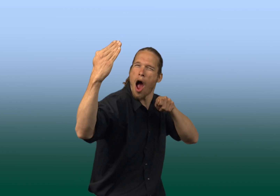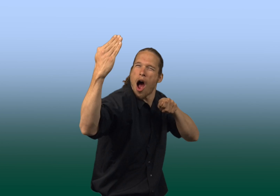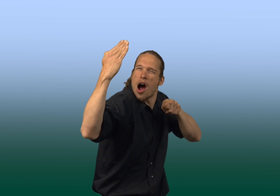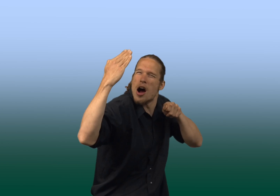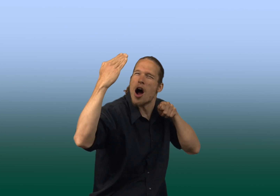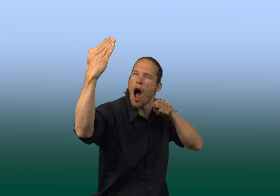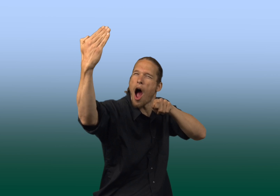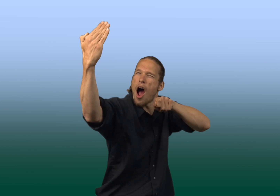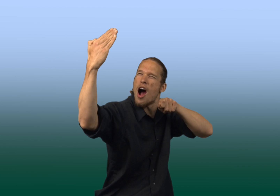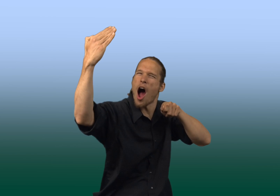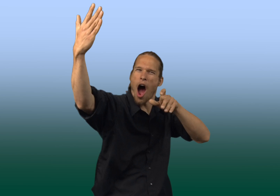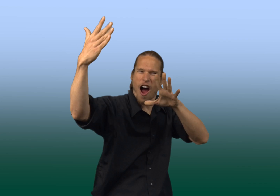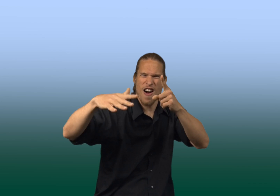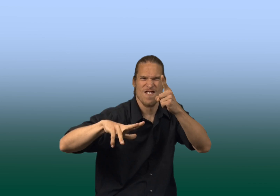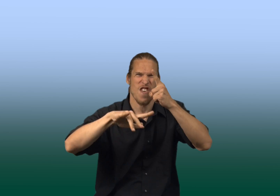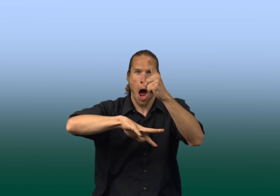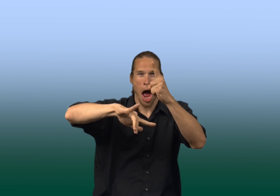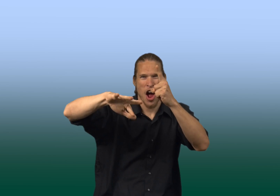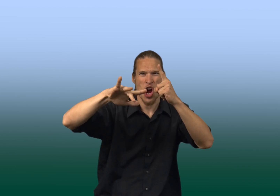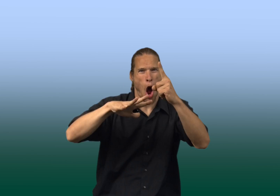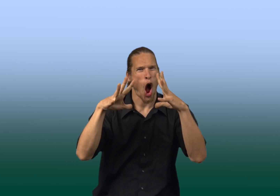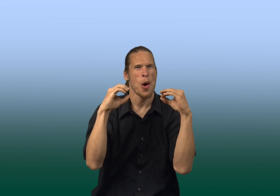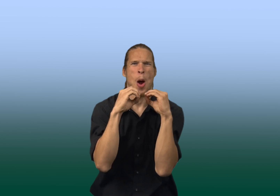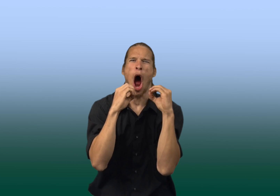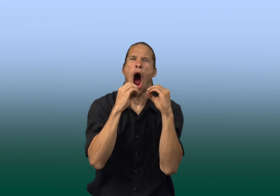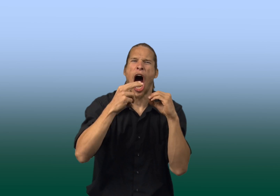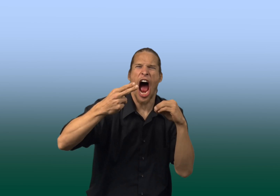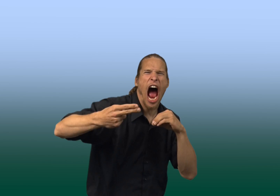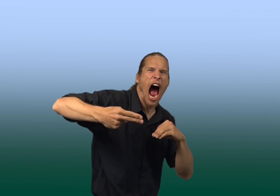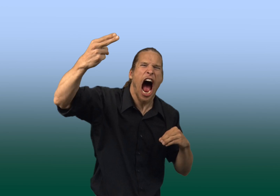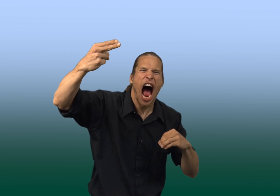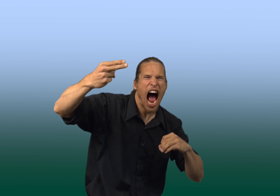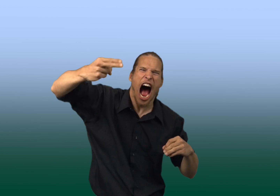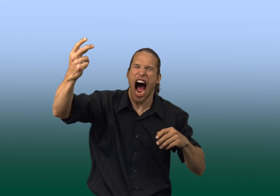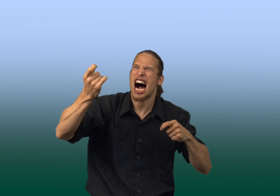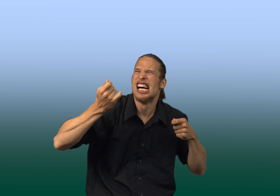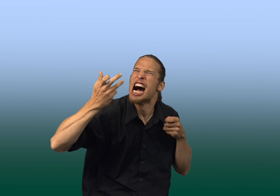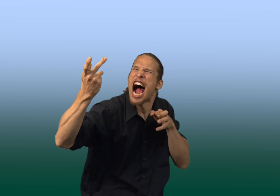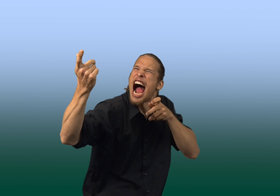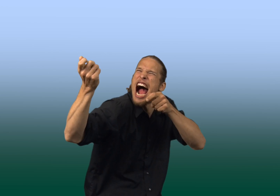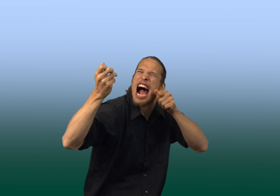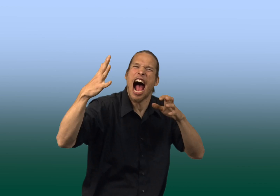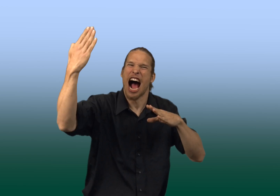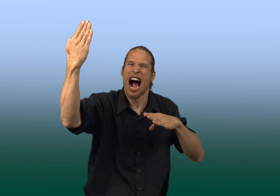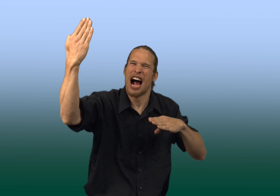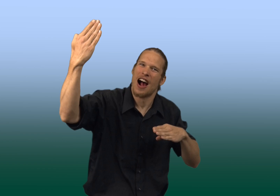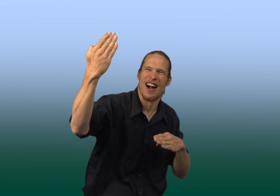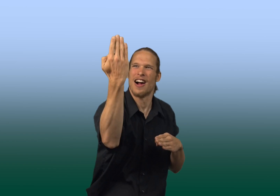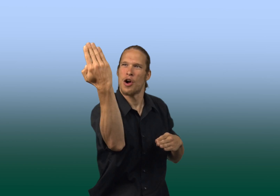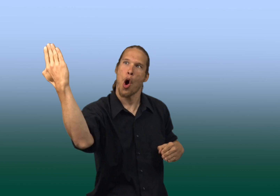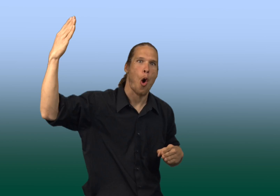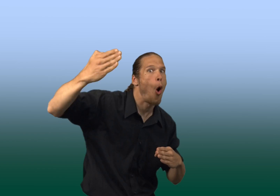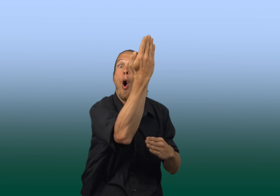And then he sent the kite out and it started to fly in the air and it continued to go higher and higher and higher.